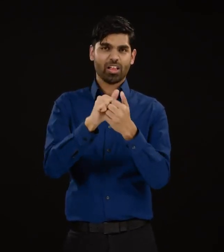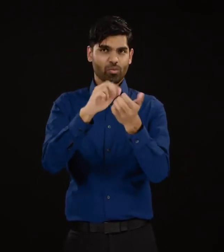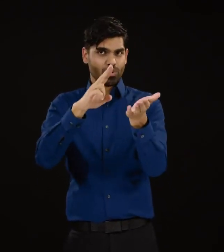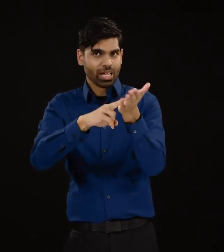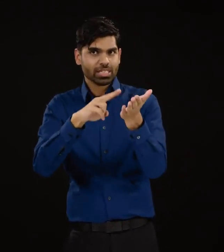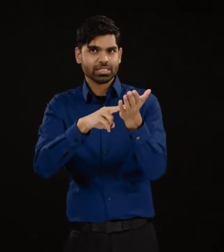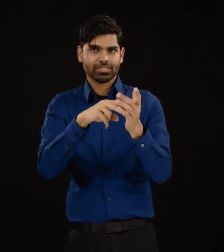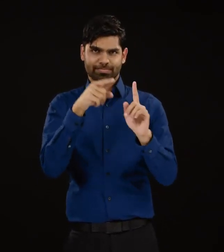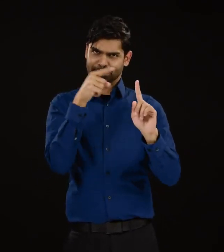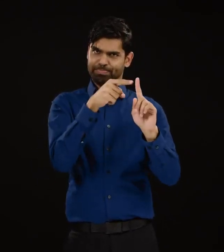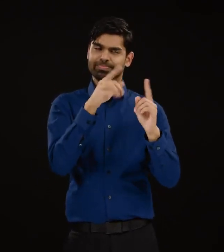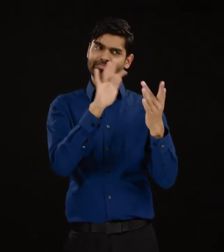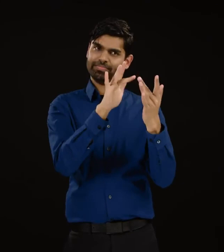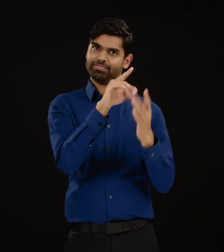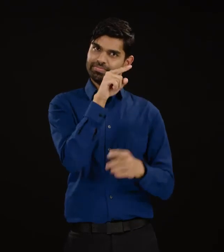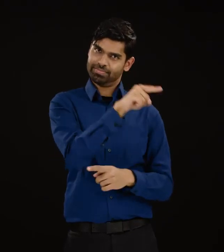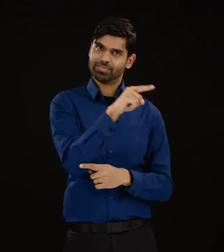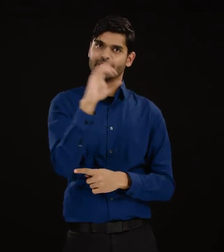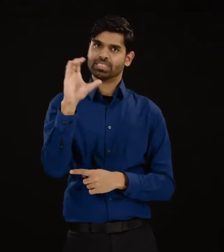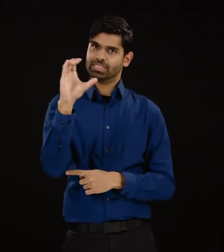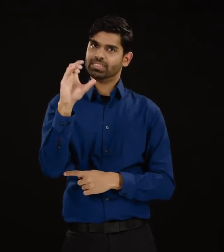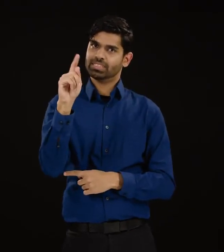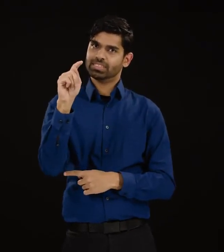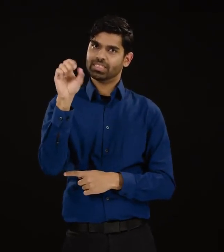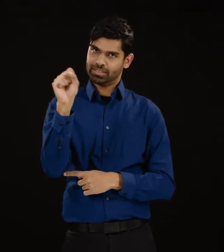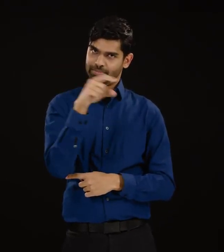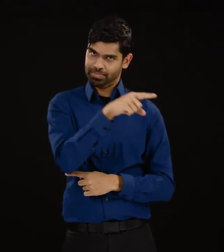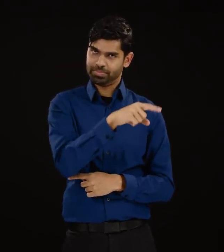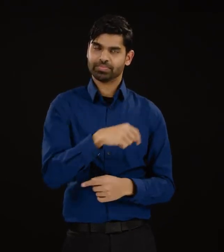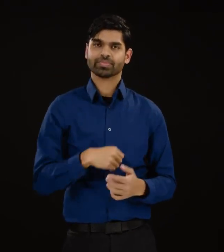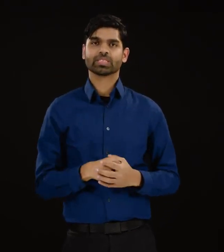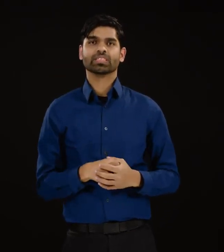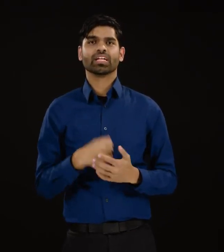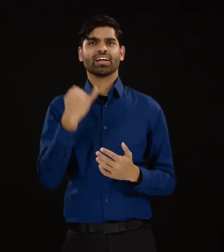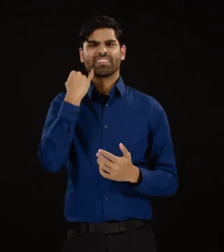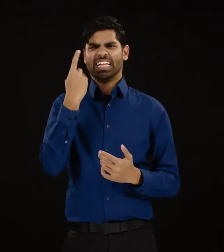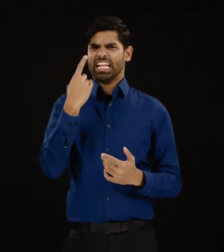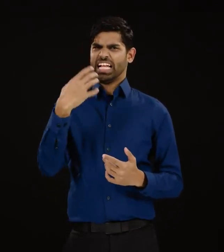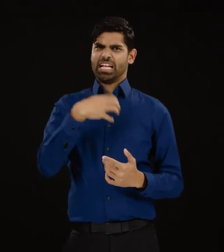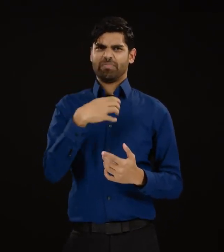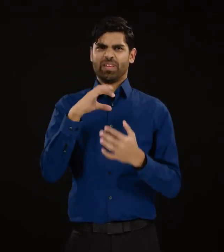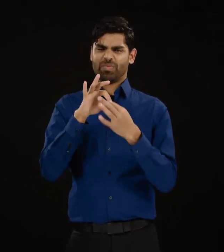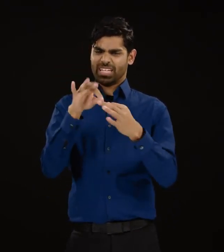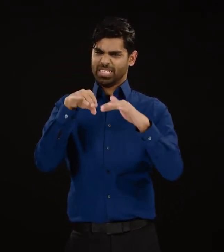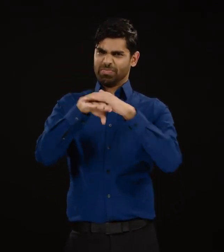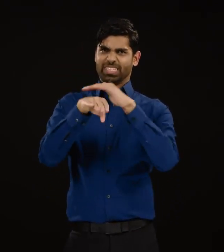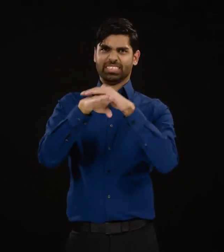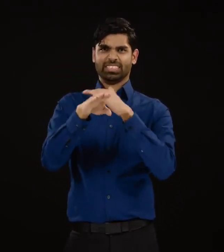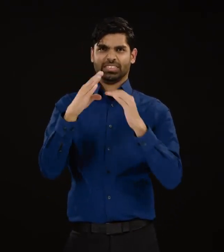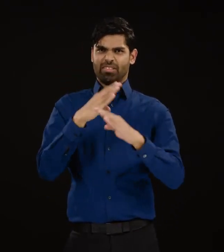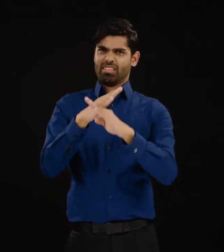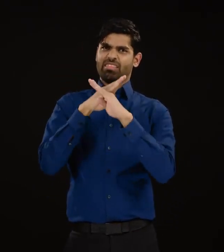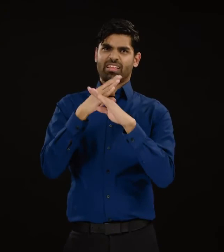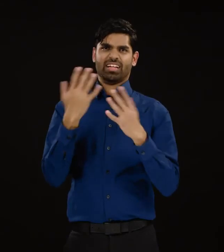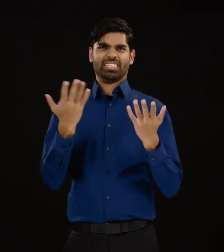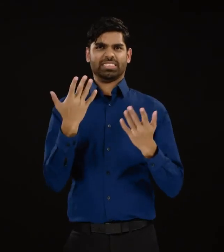Use SRV Canada VRS to call Toll-free: 1-888-221-1687